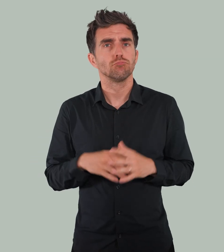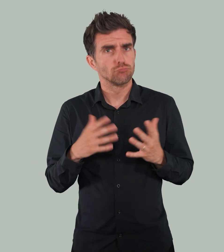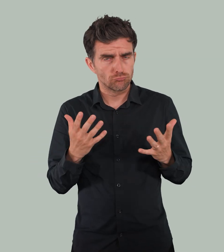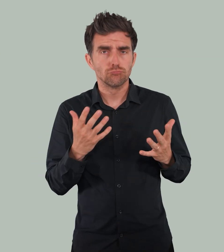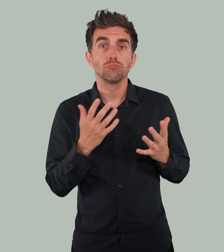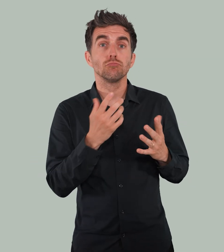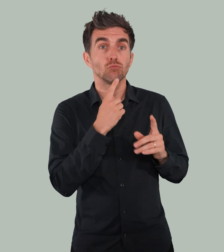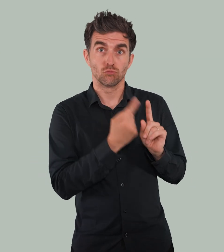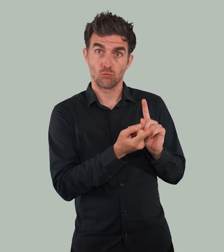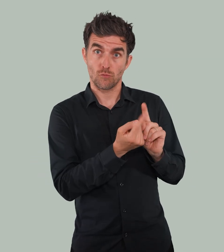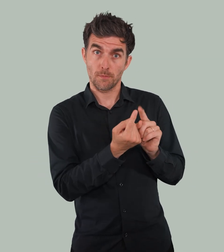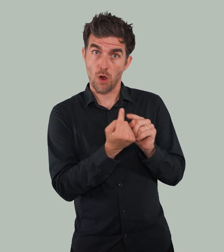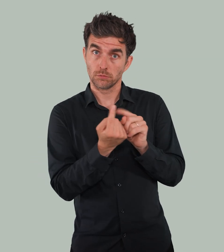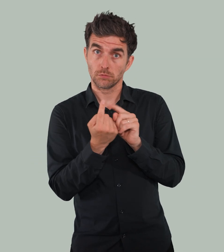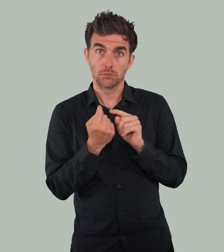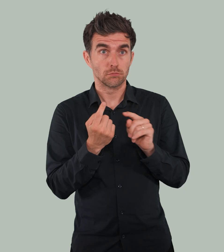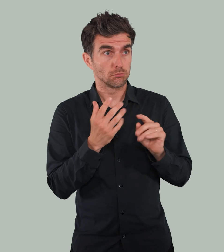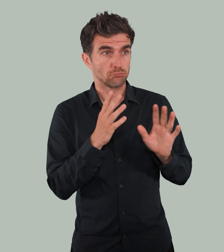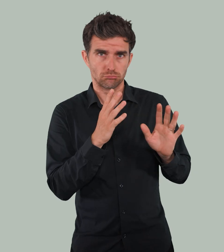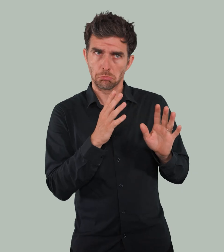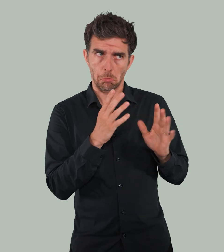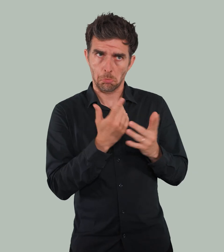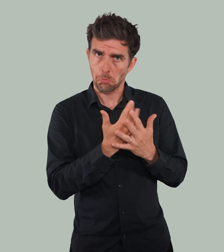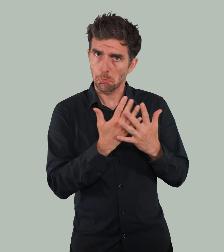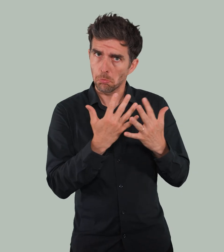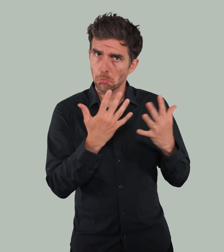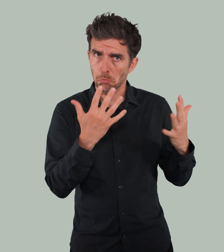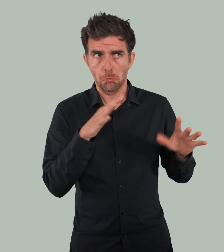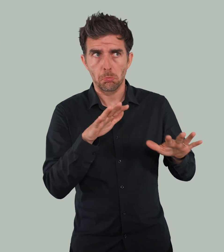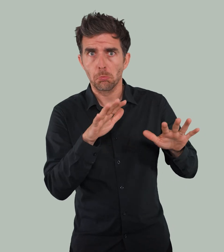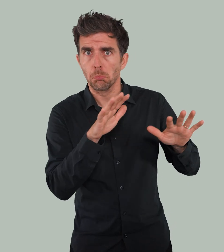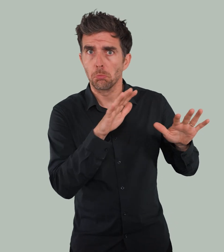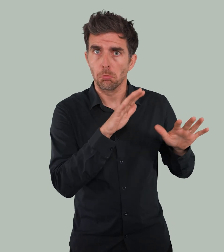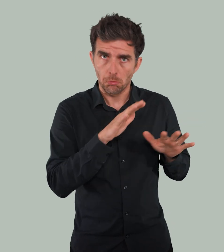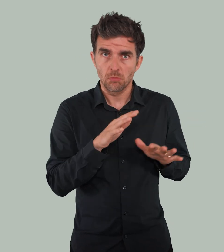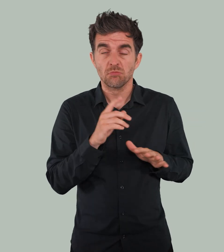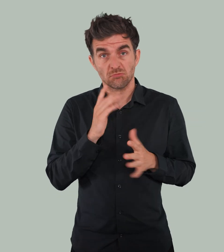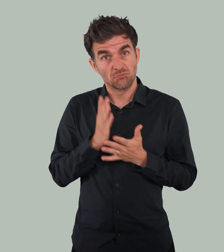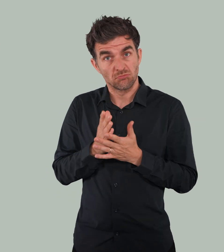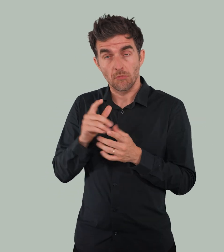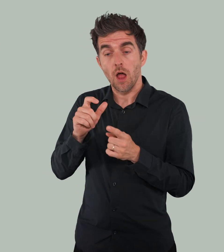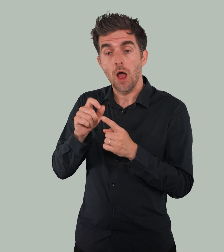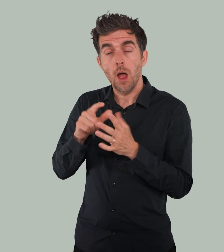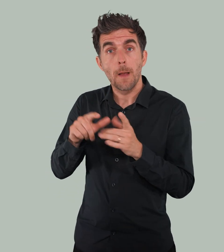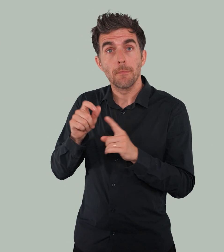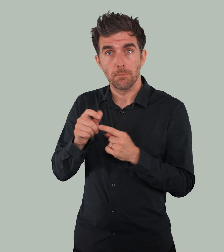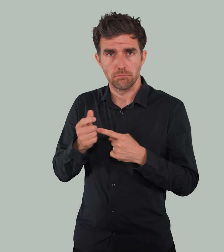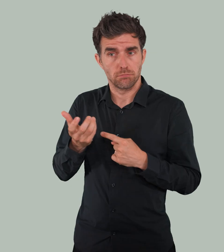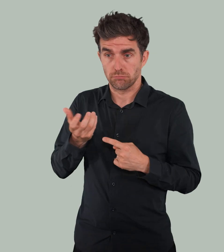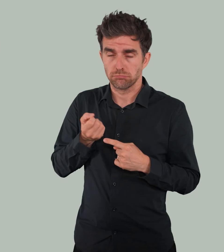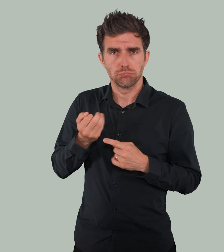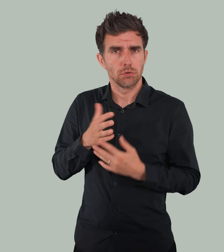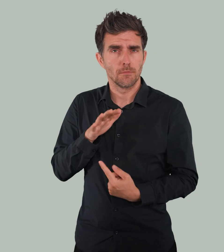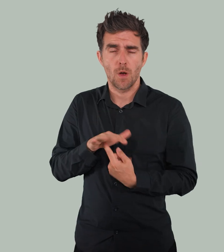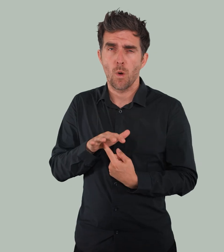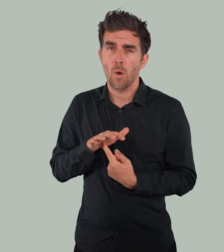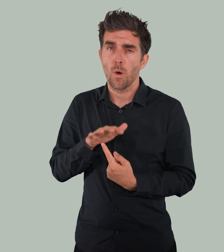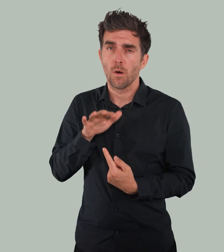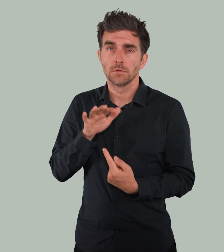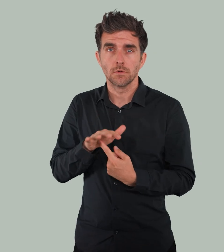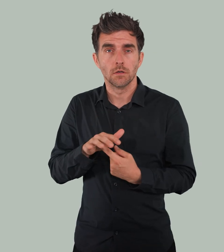15. A common view across responses is that PIP is an important benefit.